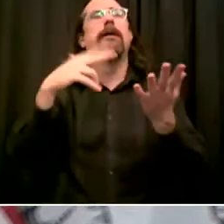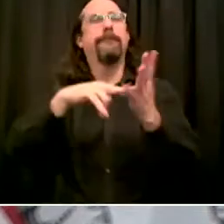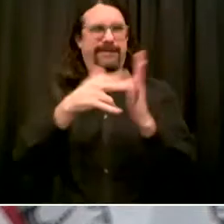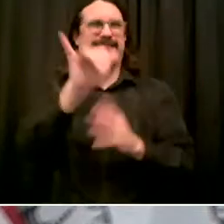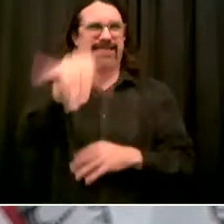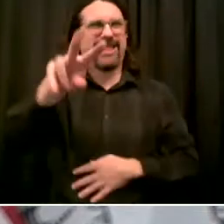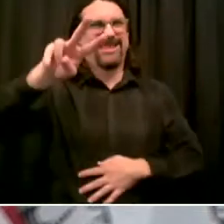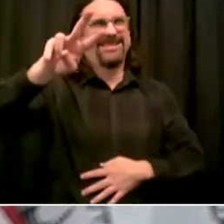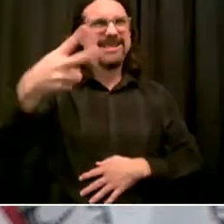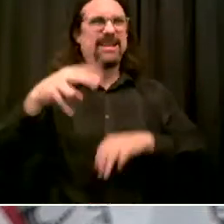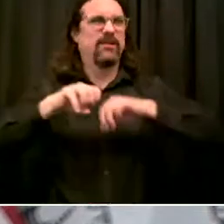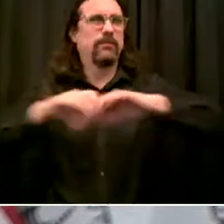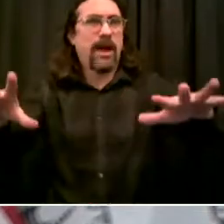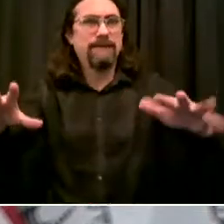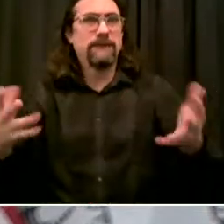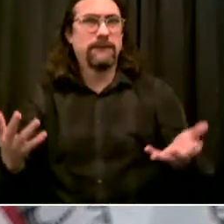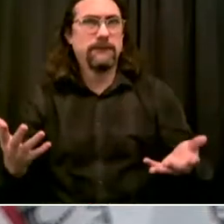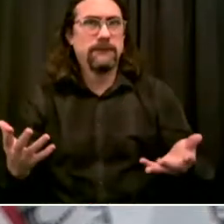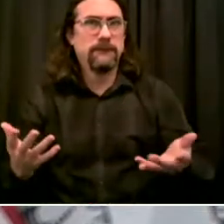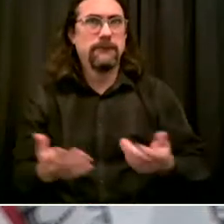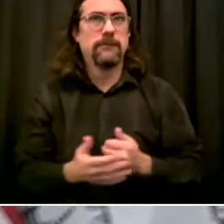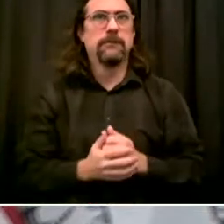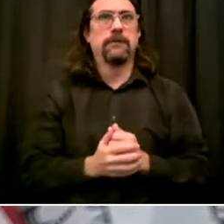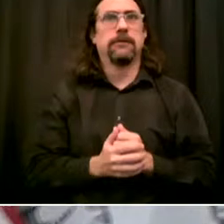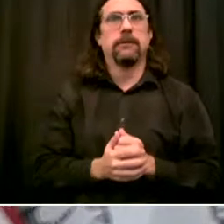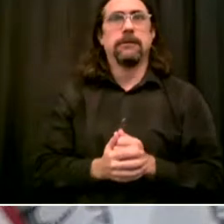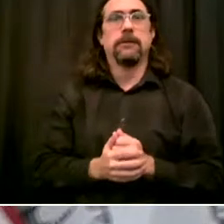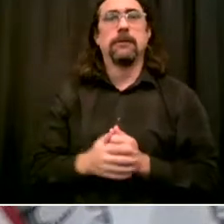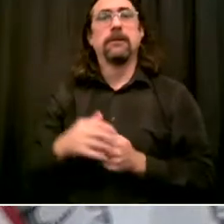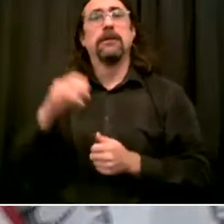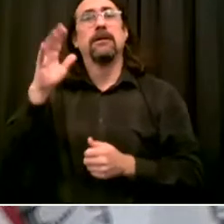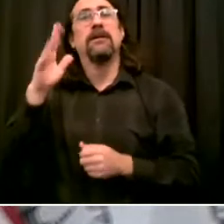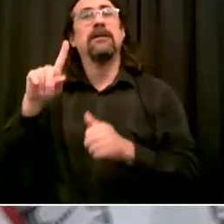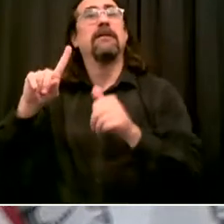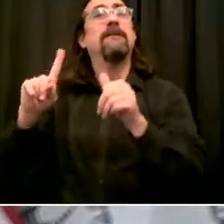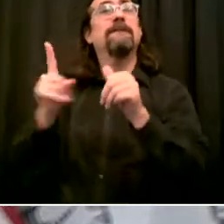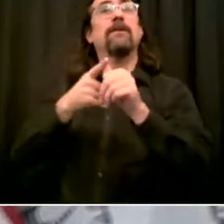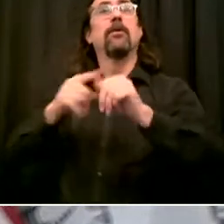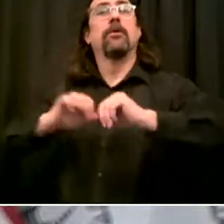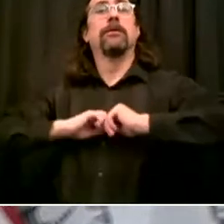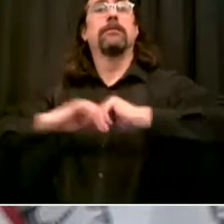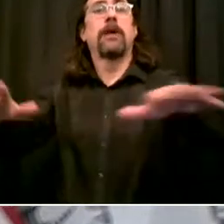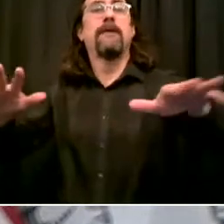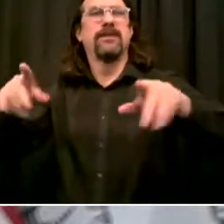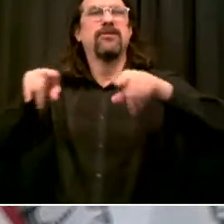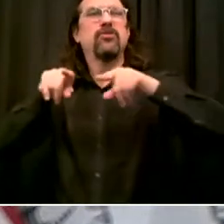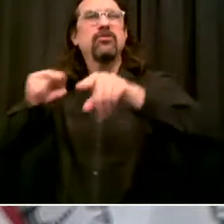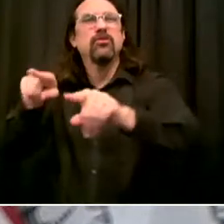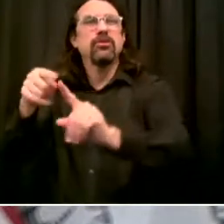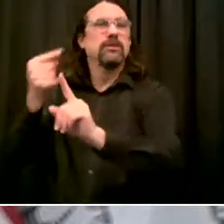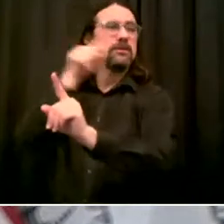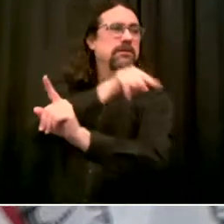WAVE LOOKED LIKE AND IT WAS HORRENDOUS. WE KNKNW OWHAT IT LOOKED LIKE TO BRING THE